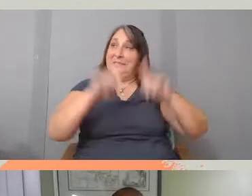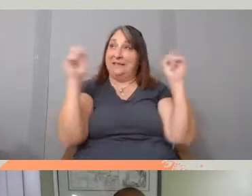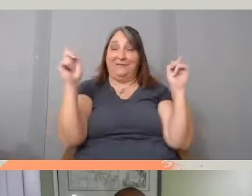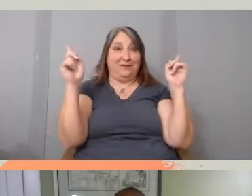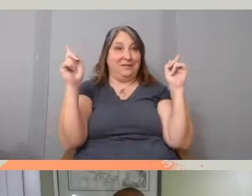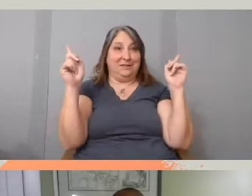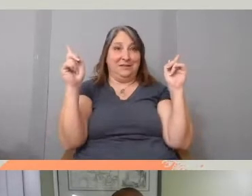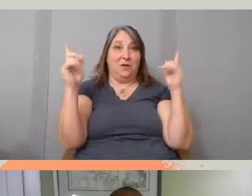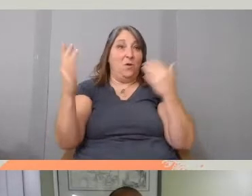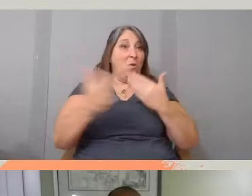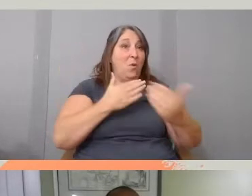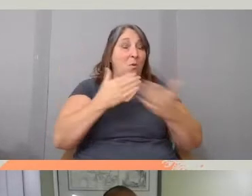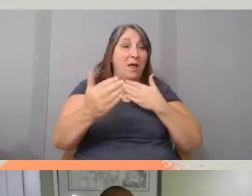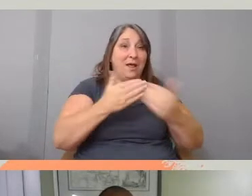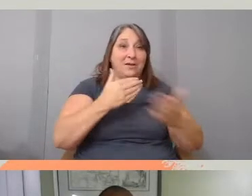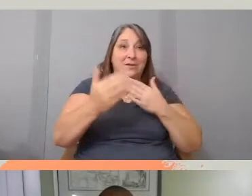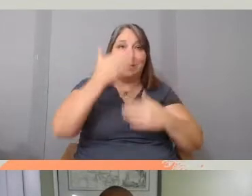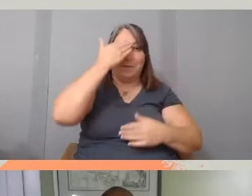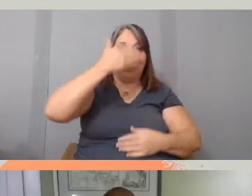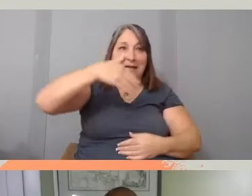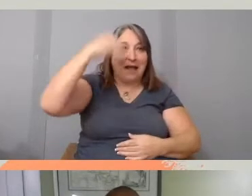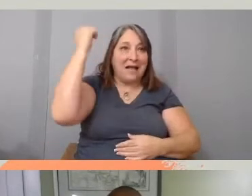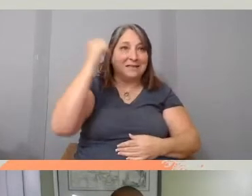whether it be because of a disability,